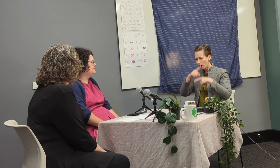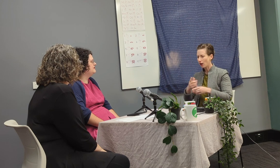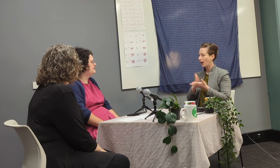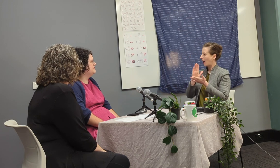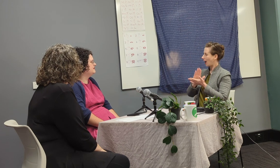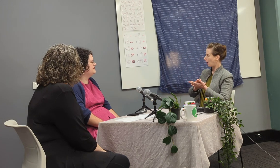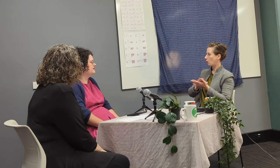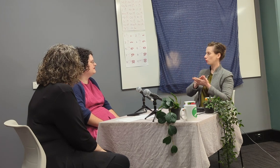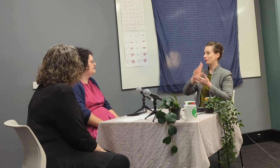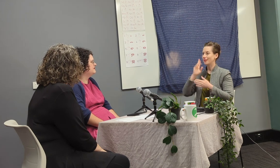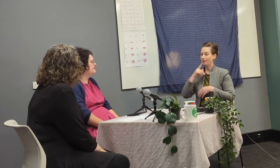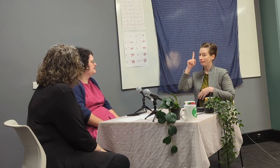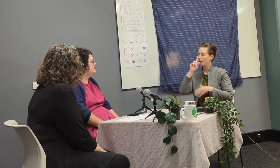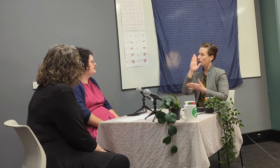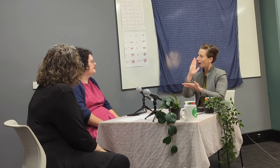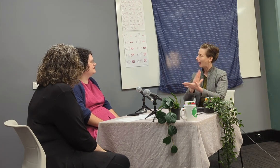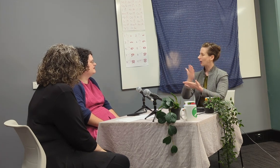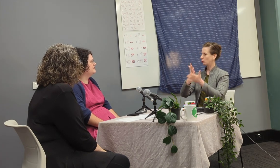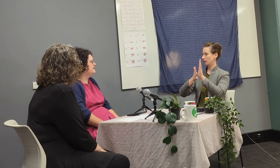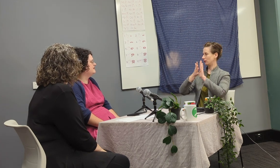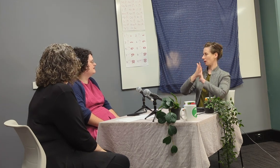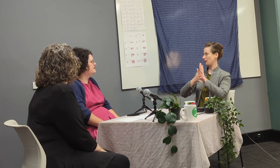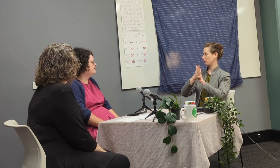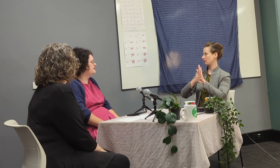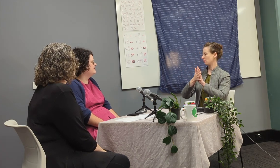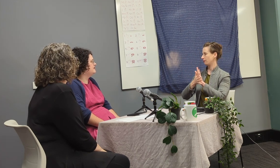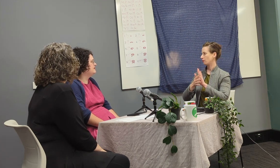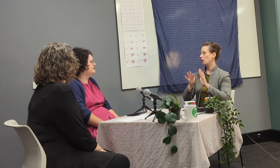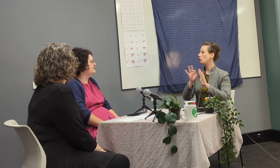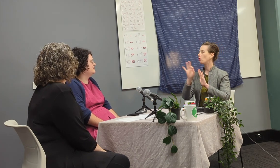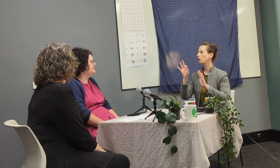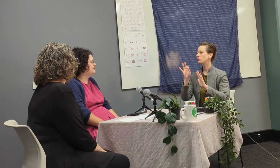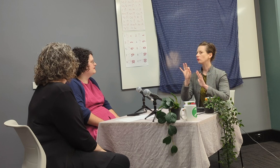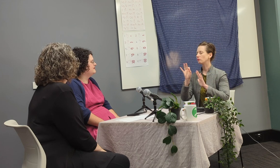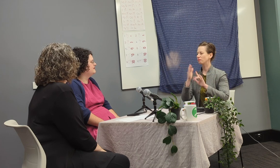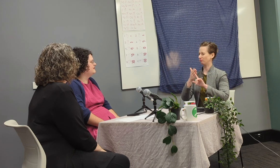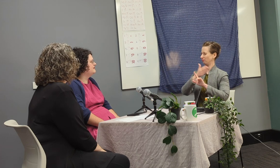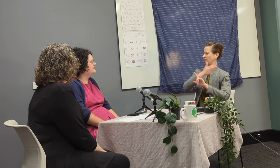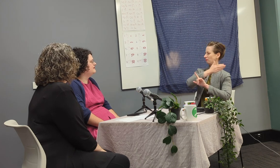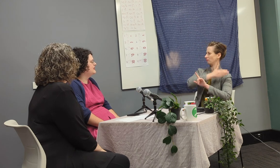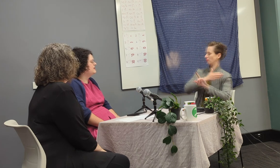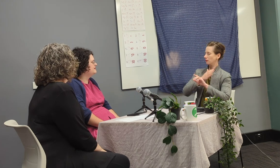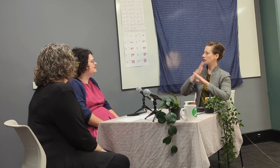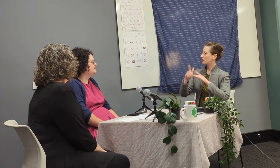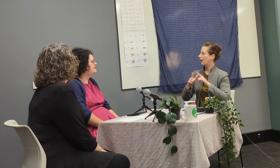certain things and understand how d/Deaf people actually used sign.